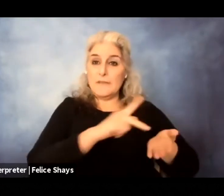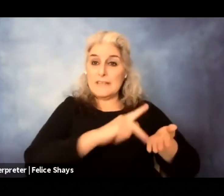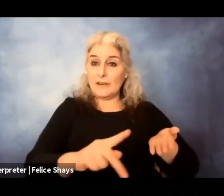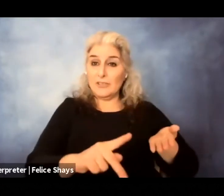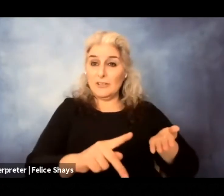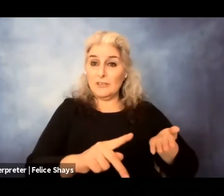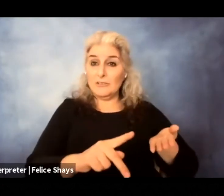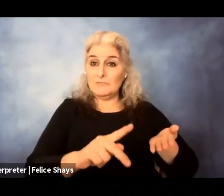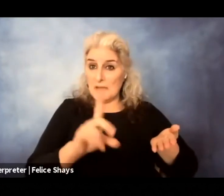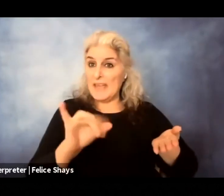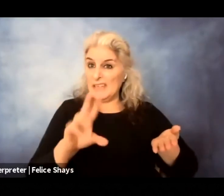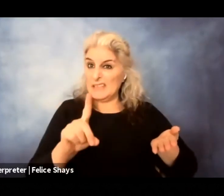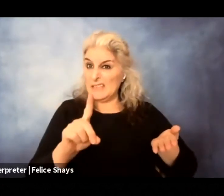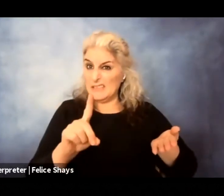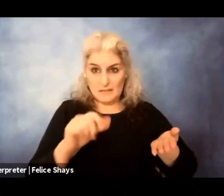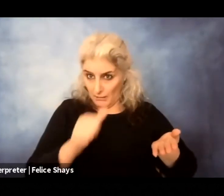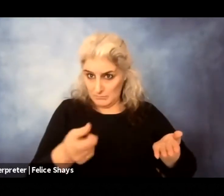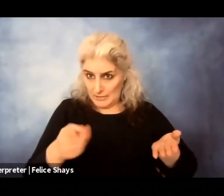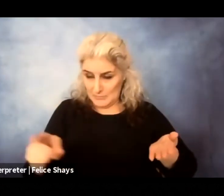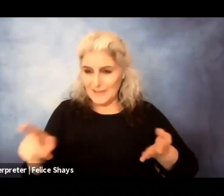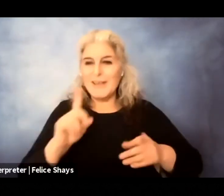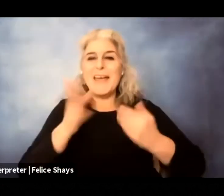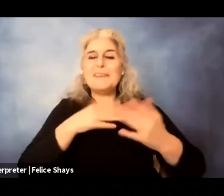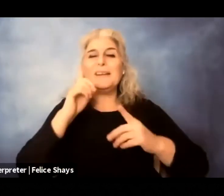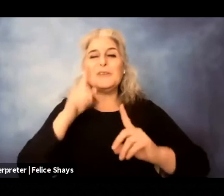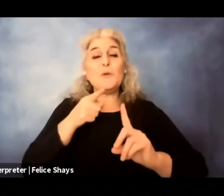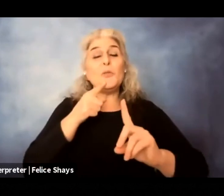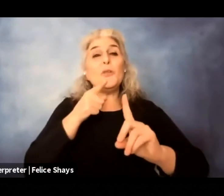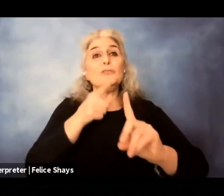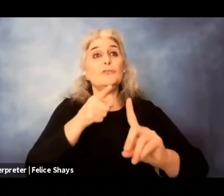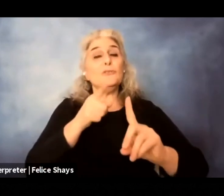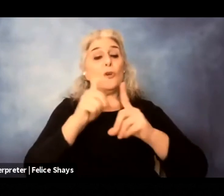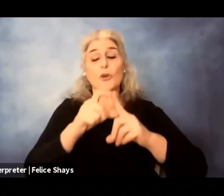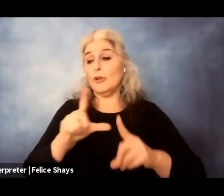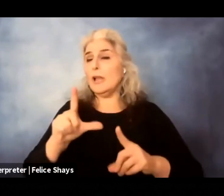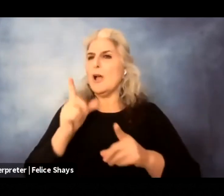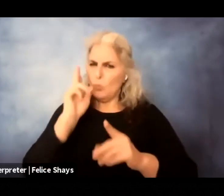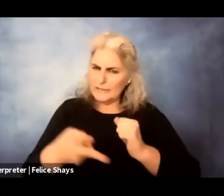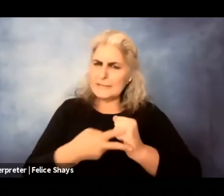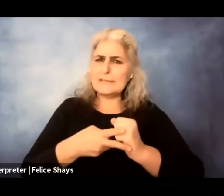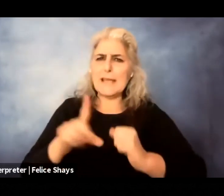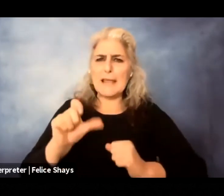um so the term labor saving of course claims that more jobs will be created someplace else